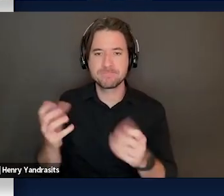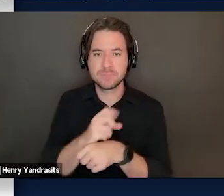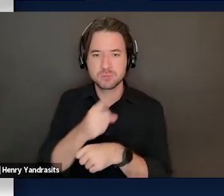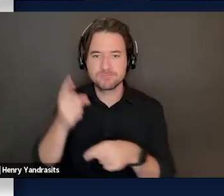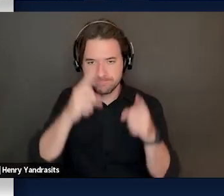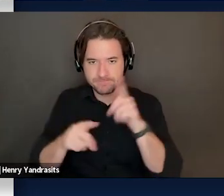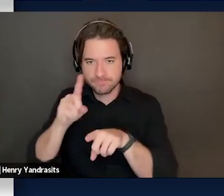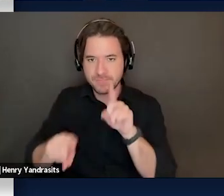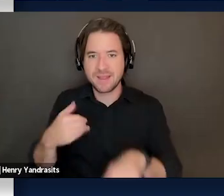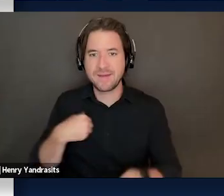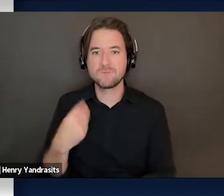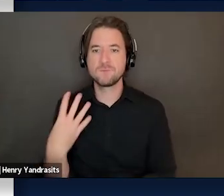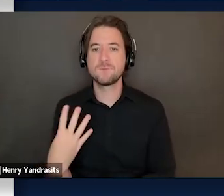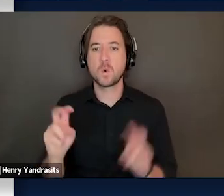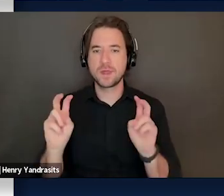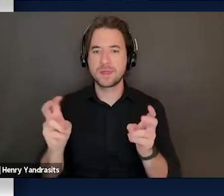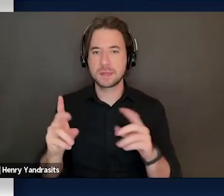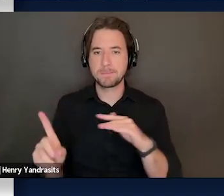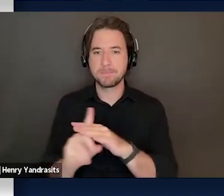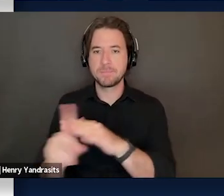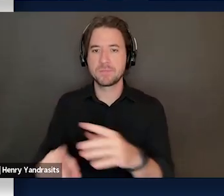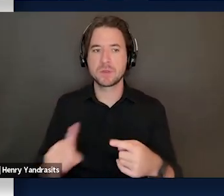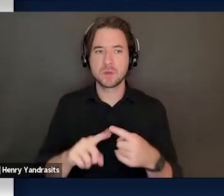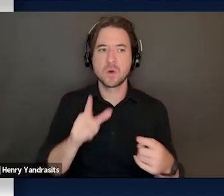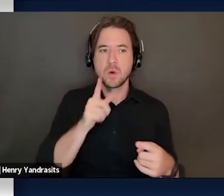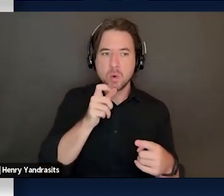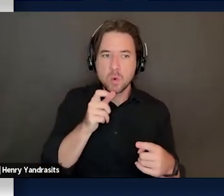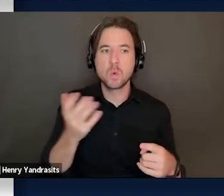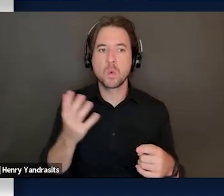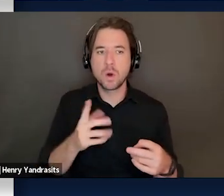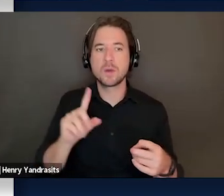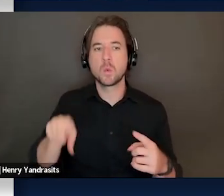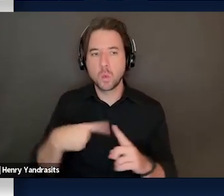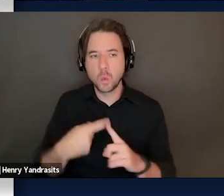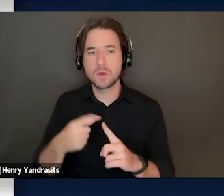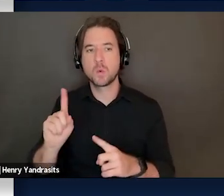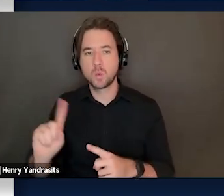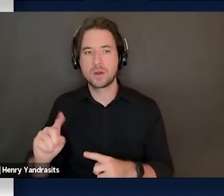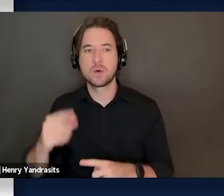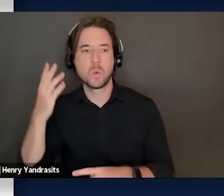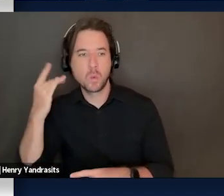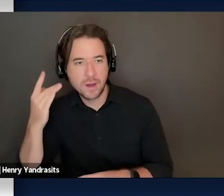The first one being the who, what, when, where, and why of navigating changes in hand function.